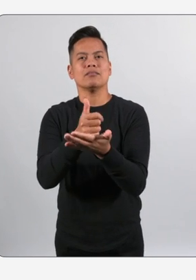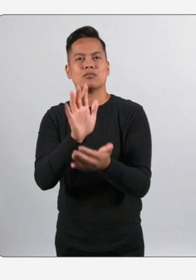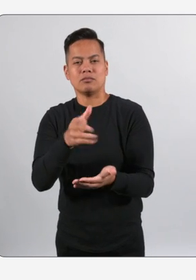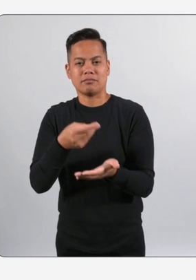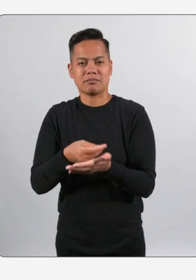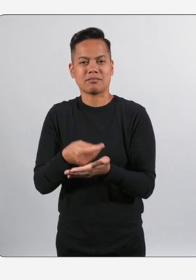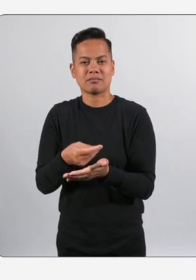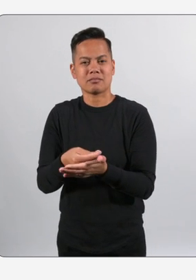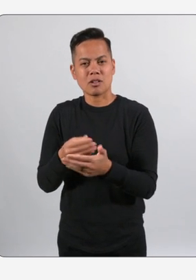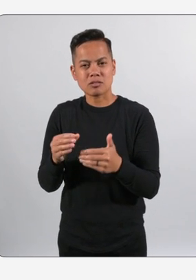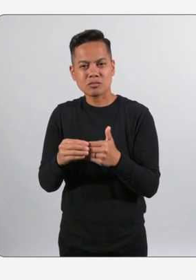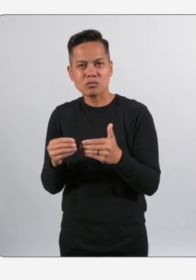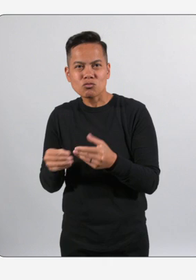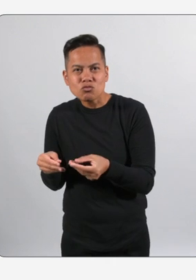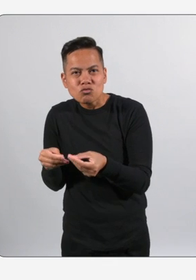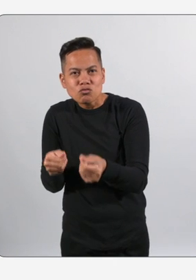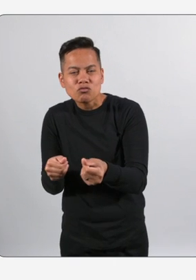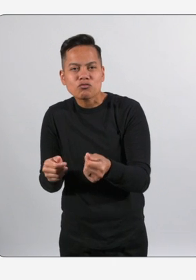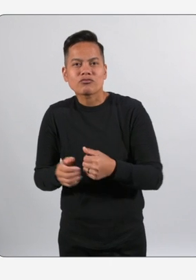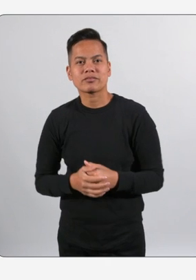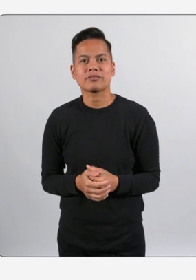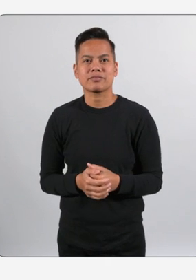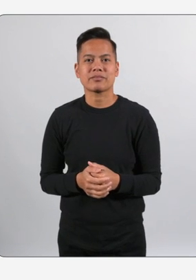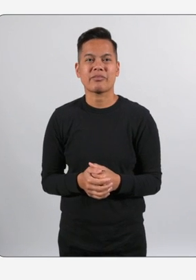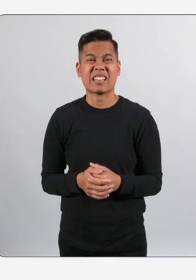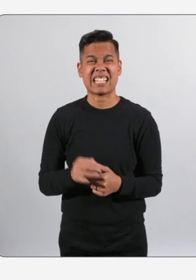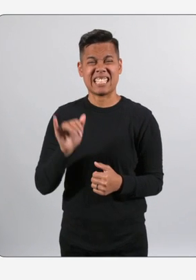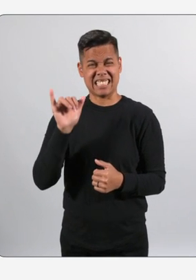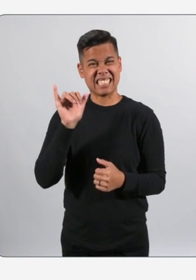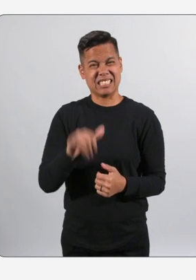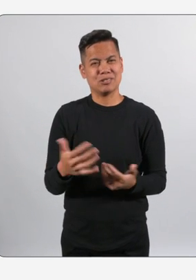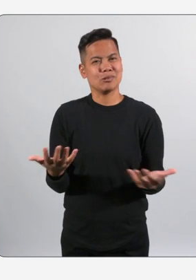of every single dollar. And that's what we mean by your